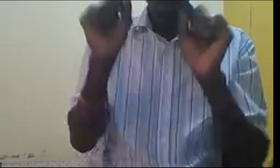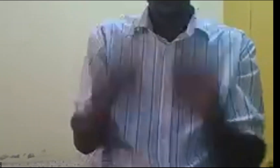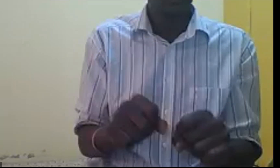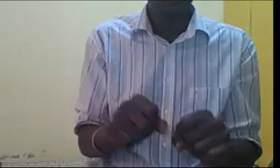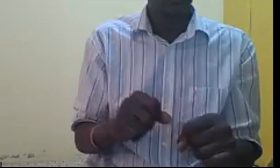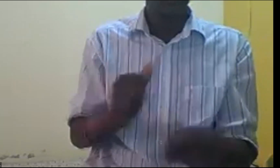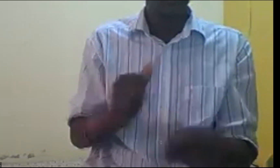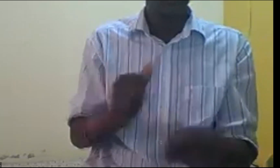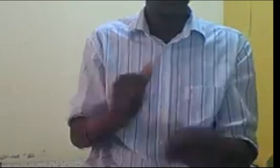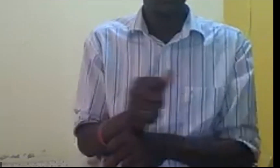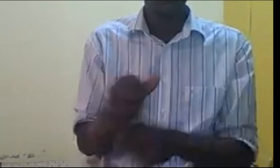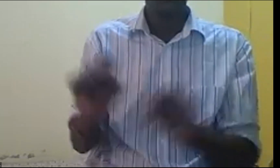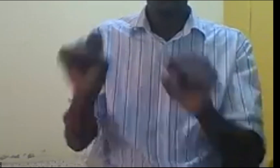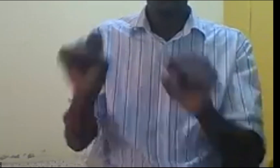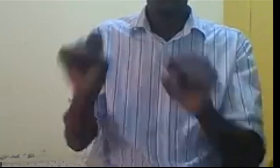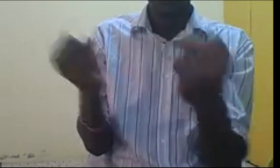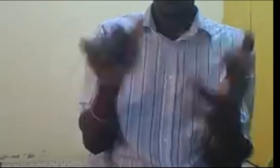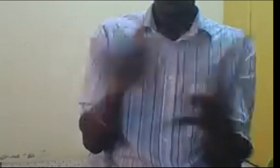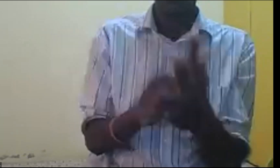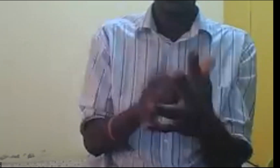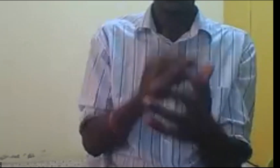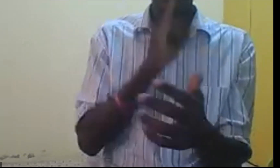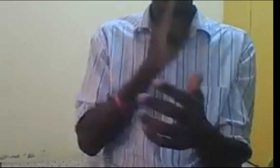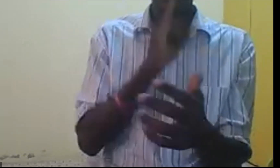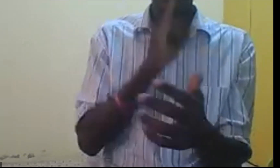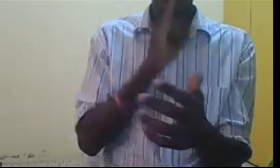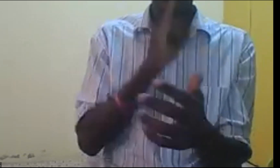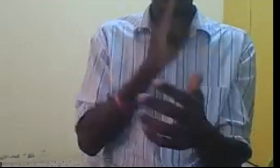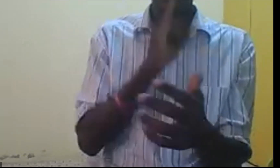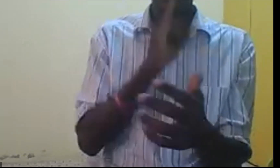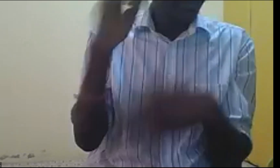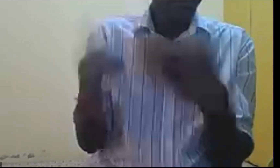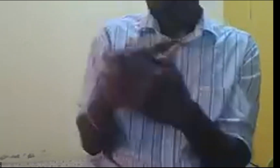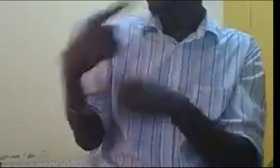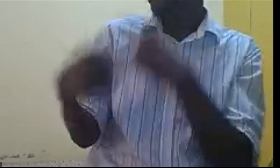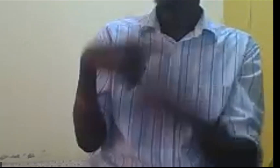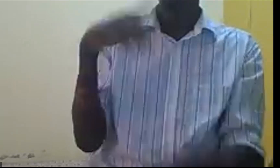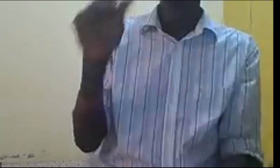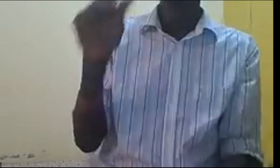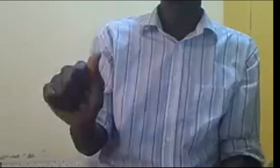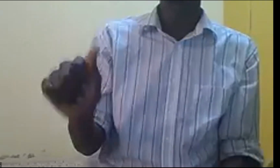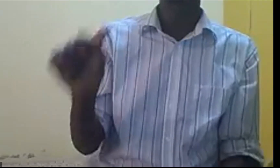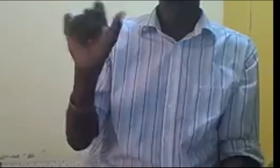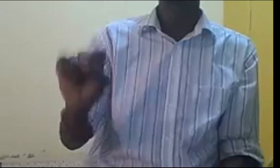Please continue to do so, what we are going to do now is we are going to move in to breakout rooms.